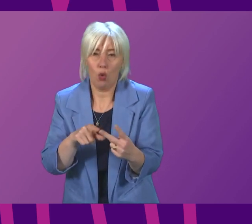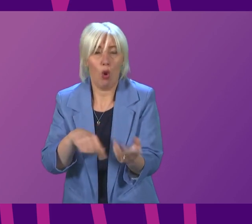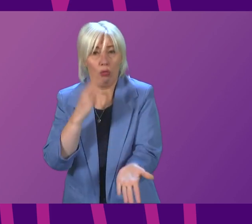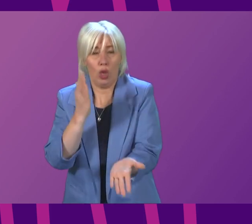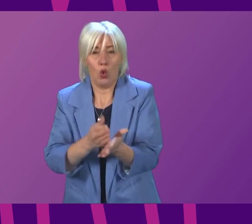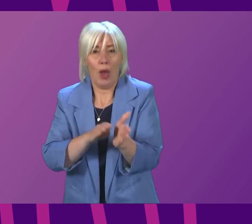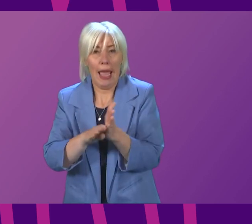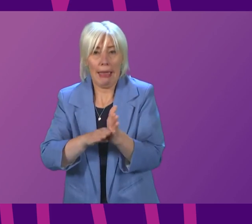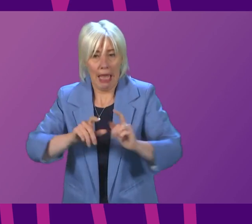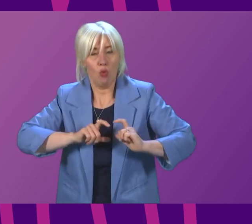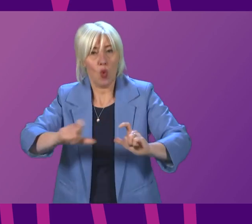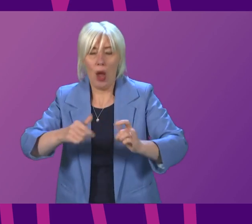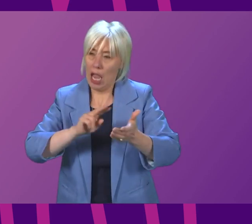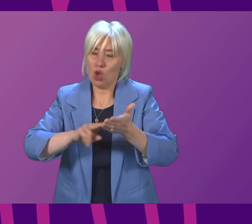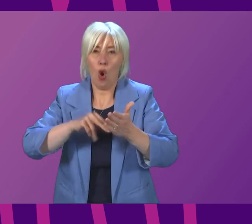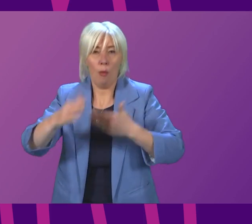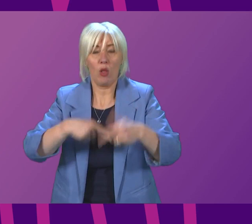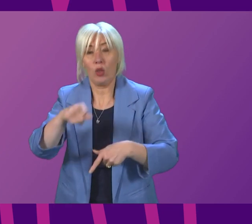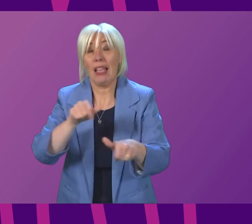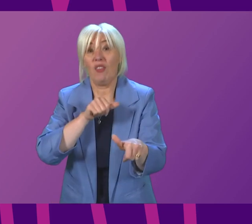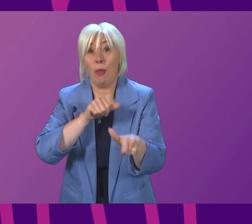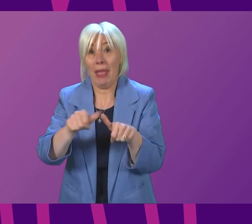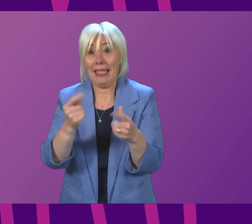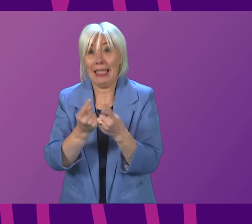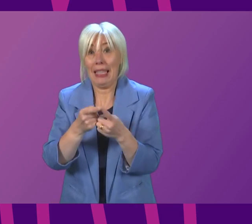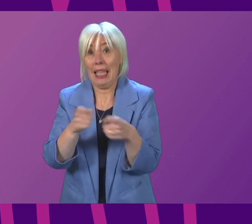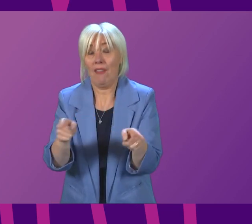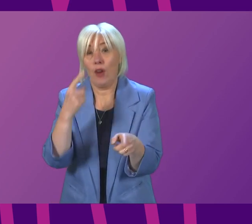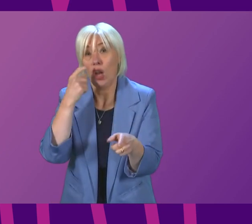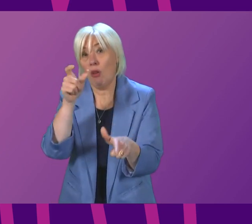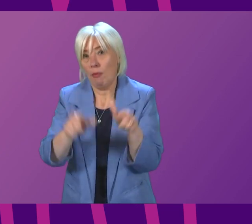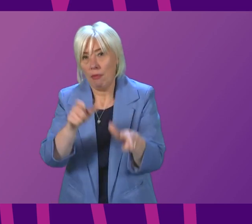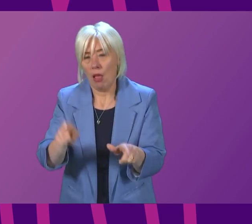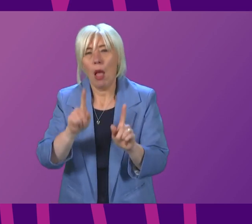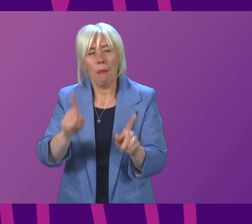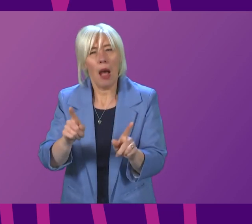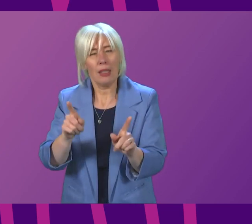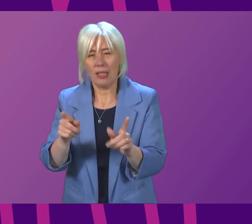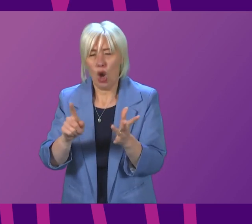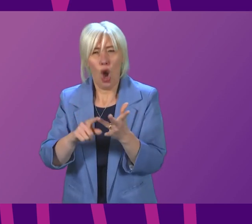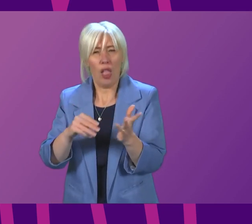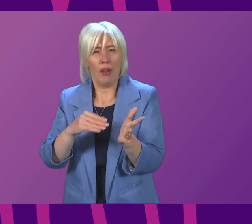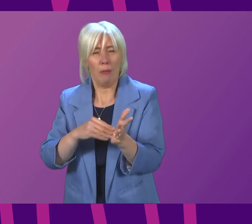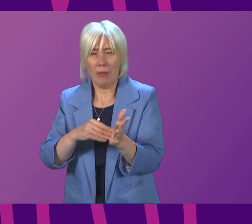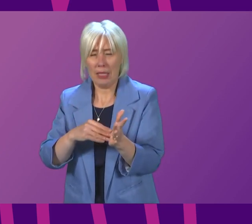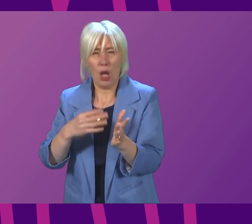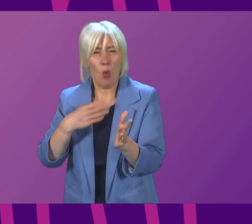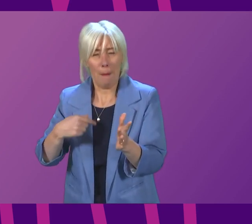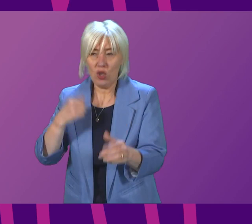ahead, as we think that is in the interests of young people. Oliver Mundell asks me to guarantee things.